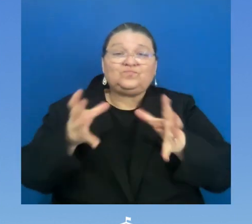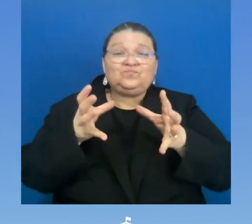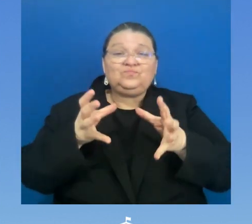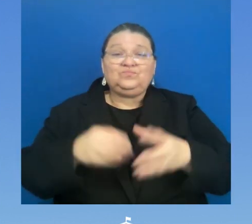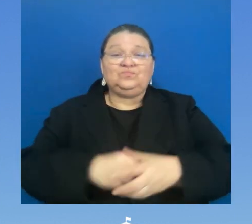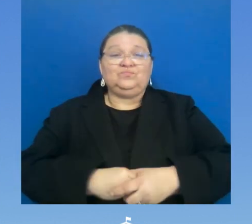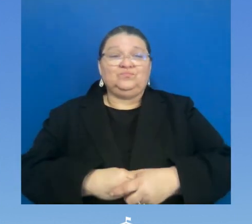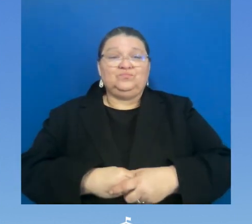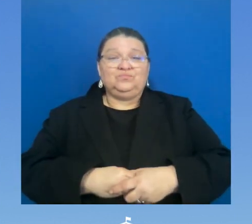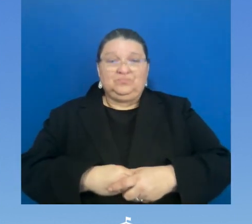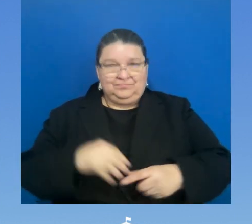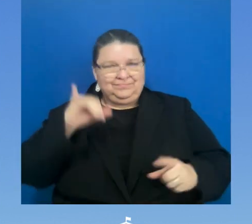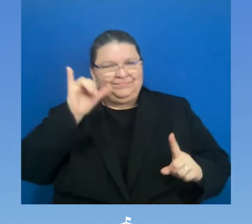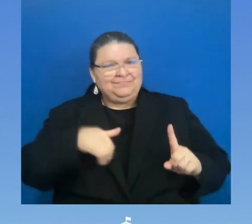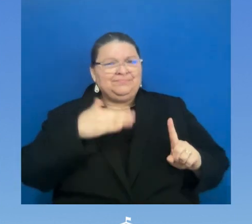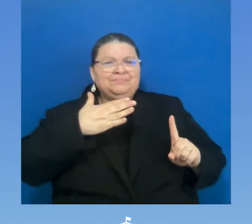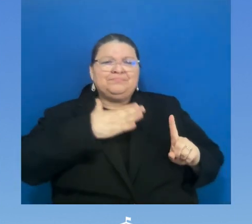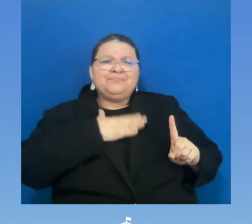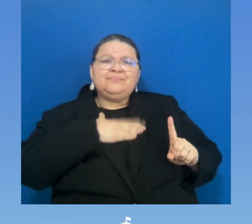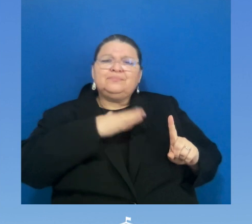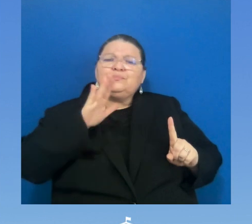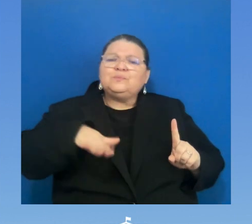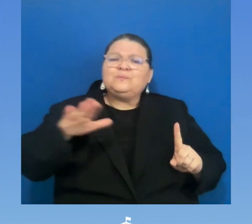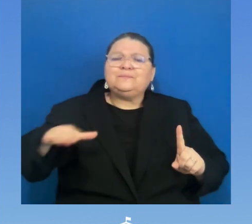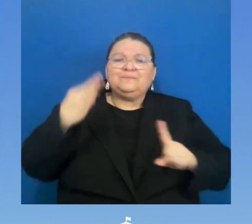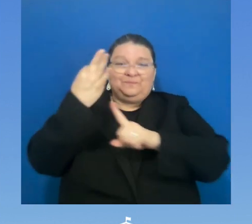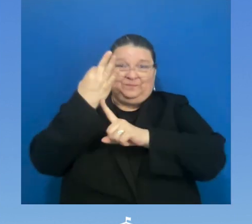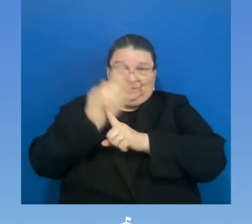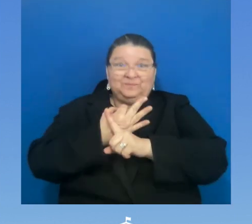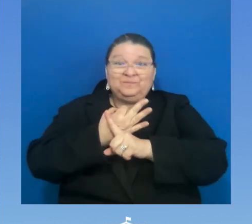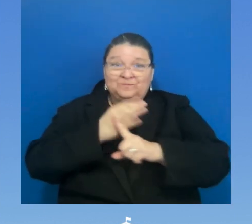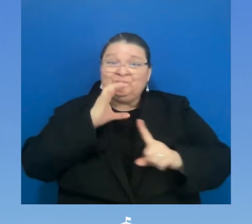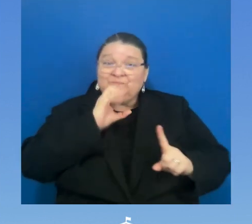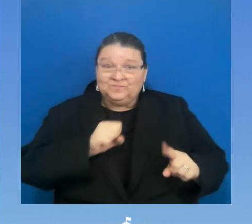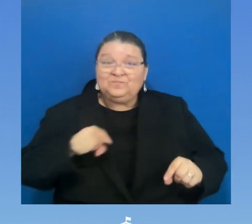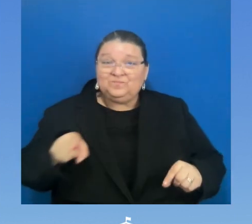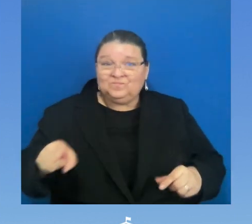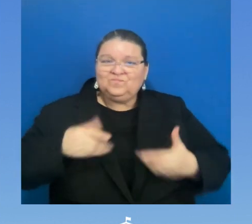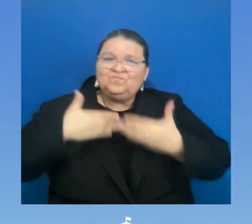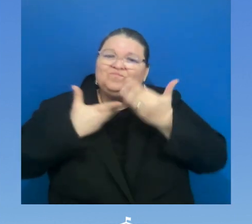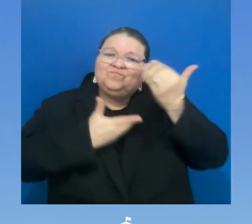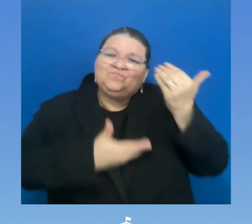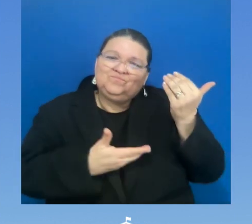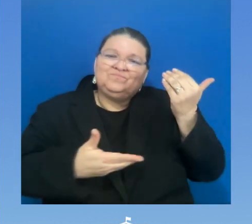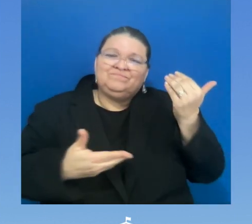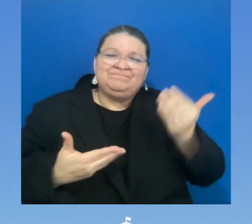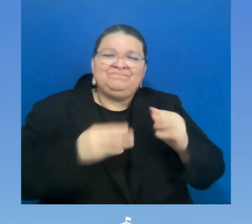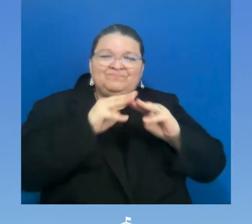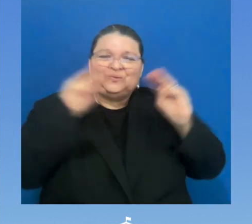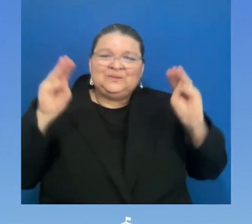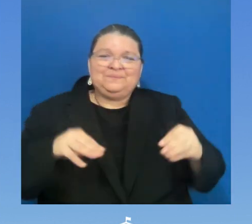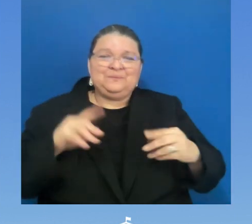I held her on stage at the Rosie Riveter Museum as the governor signed one of the strongest equal pay laws in the nation.